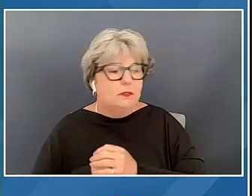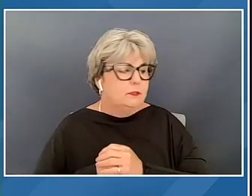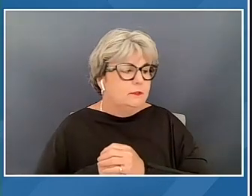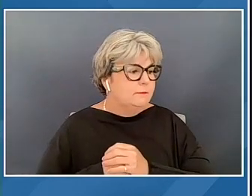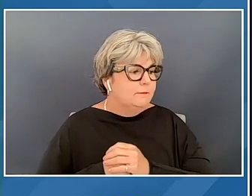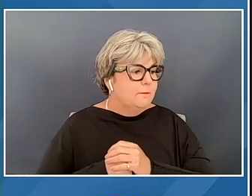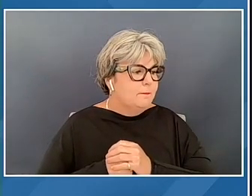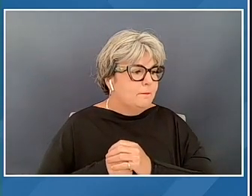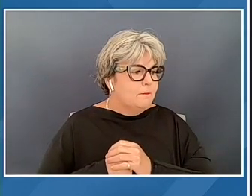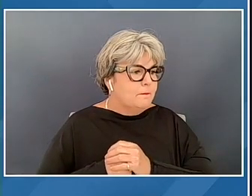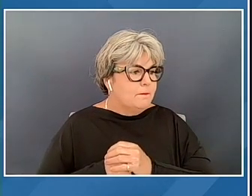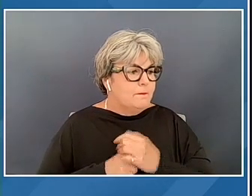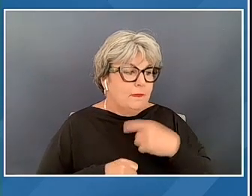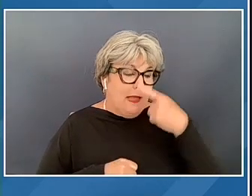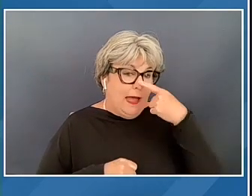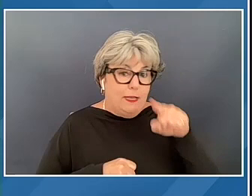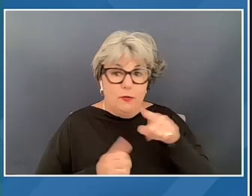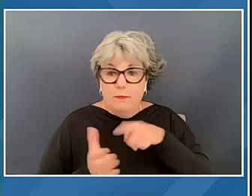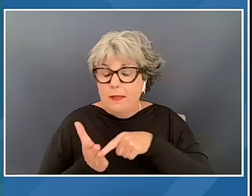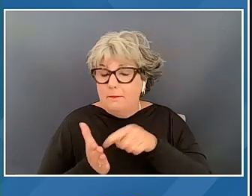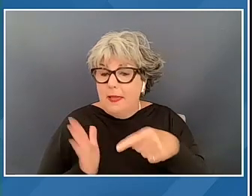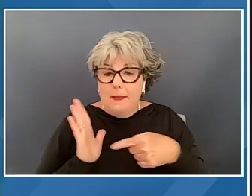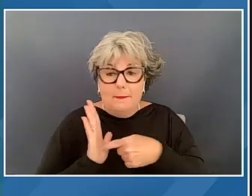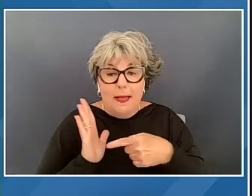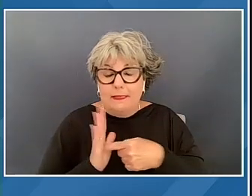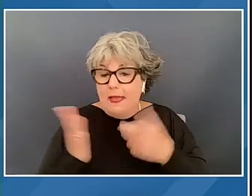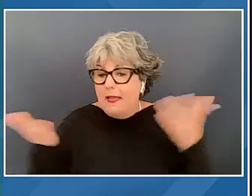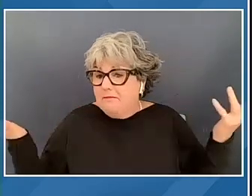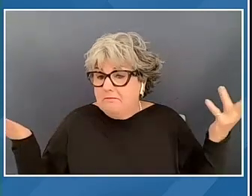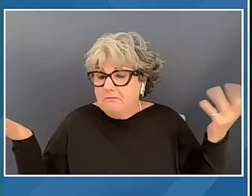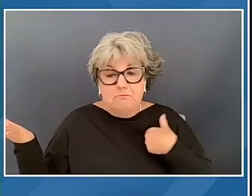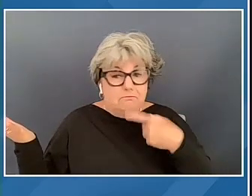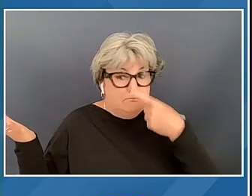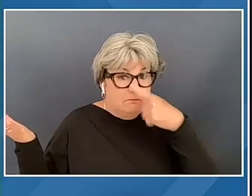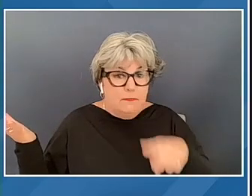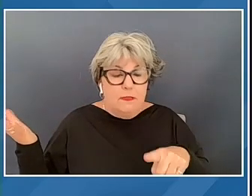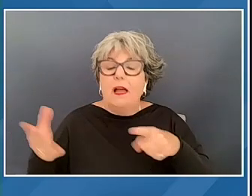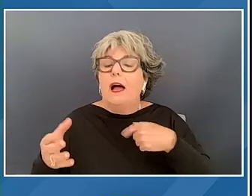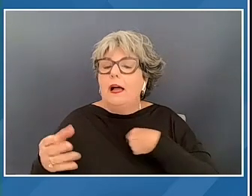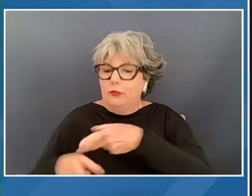don't mind paying my debt. I took out the loan. I don't mind paying it.